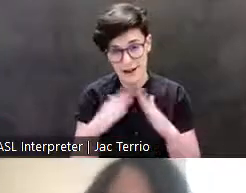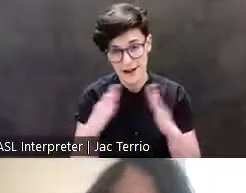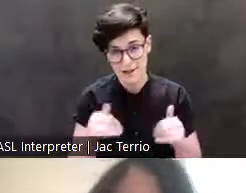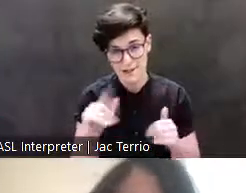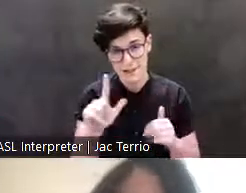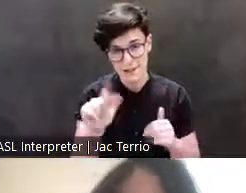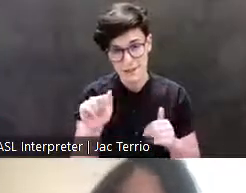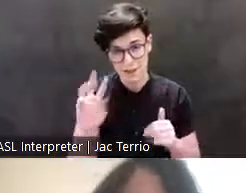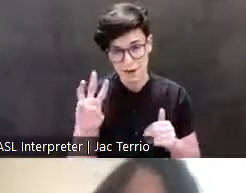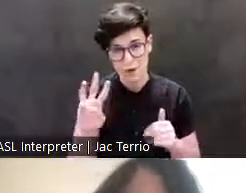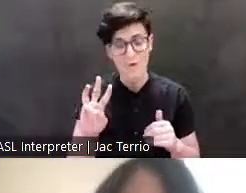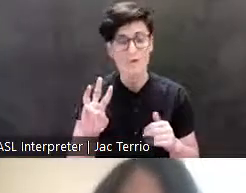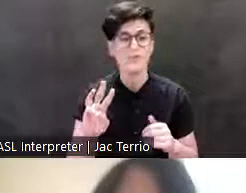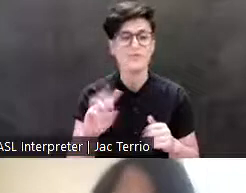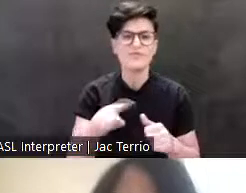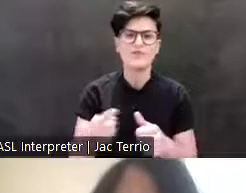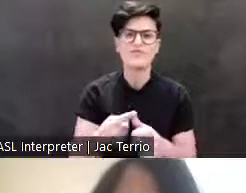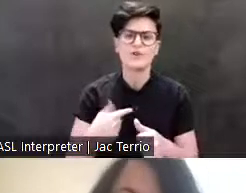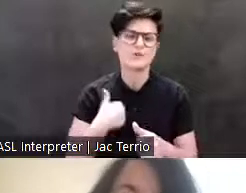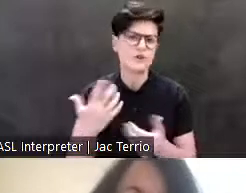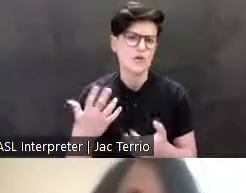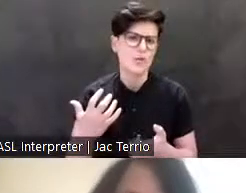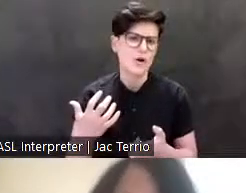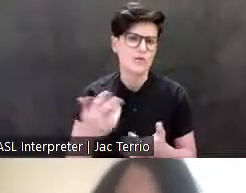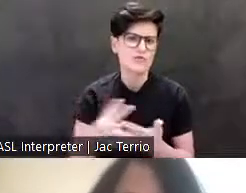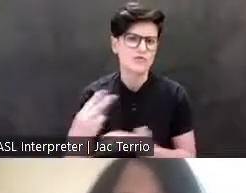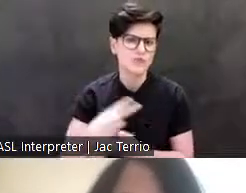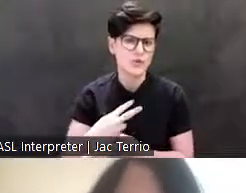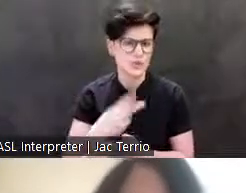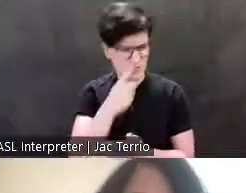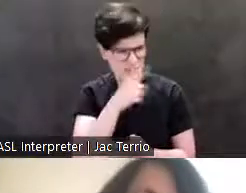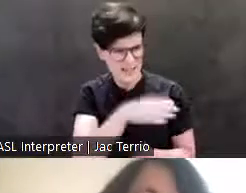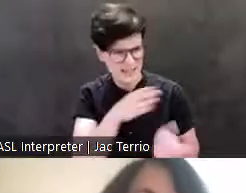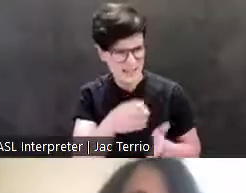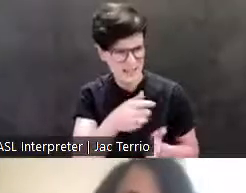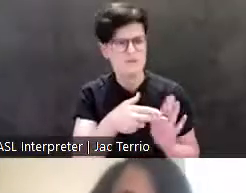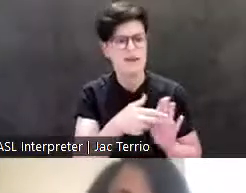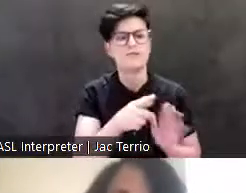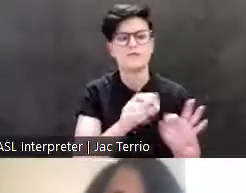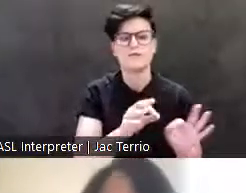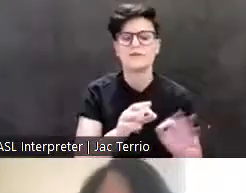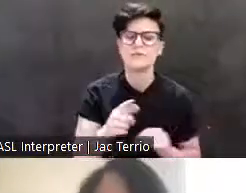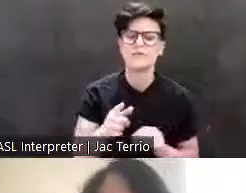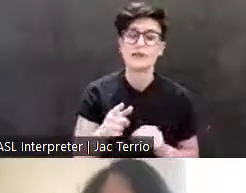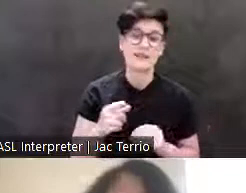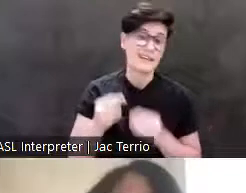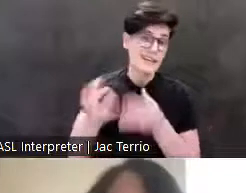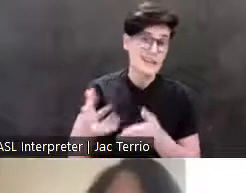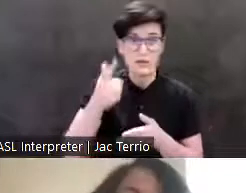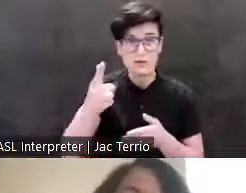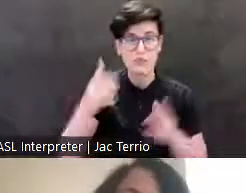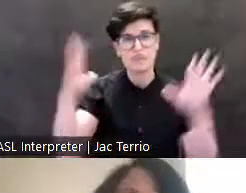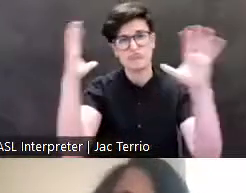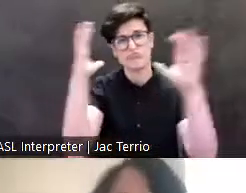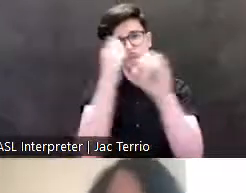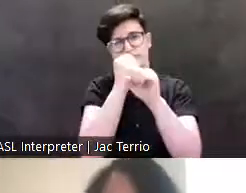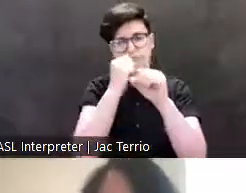First I want to go over what we will talk about today with respect